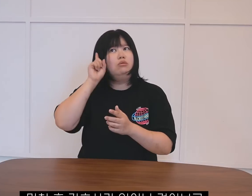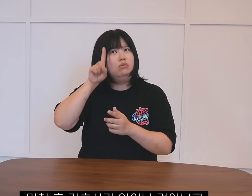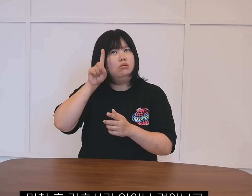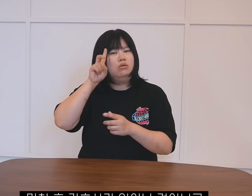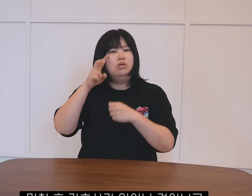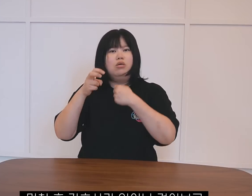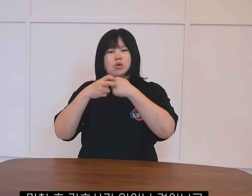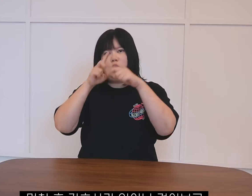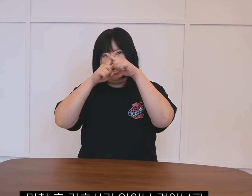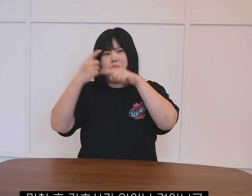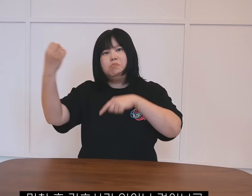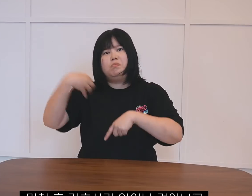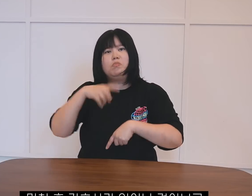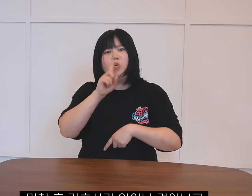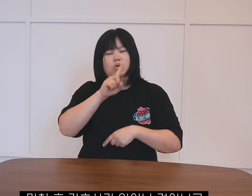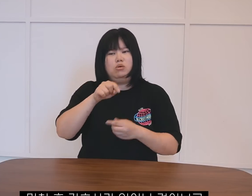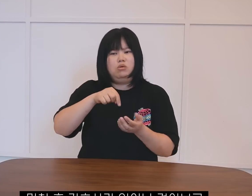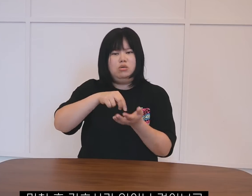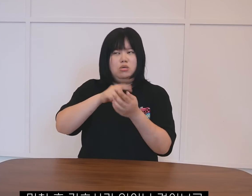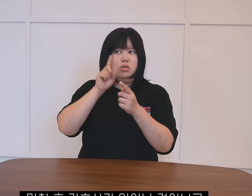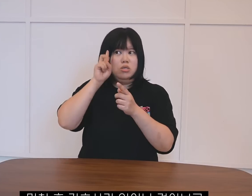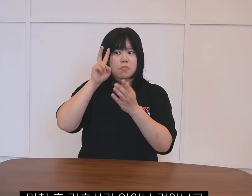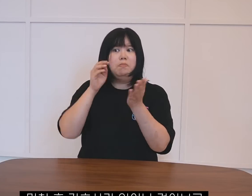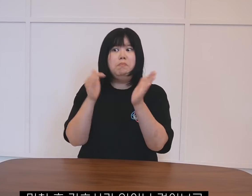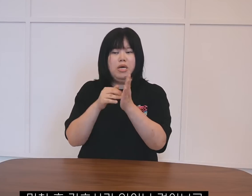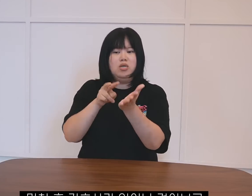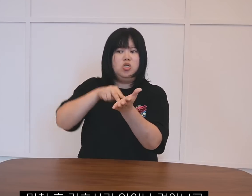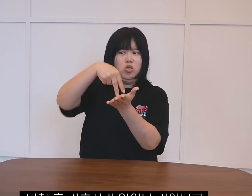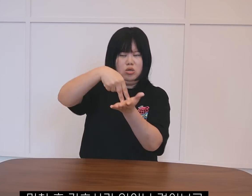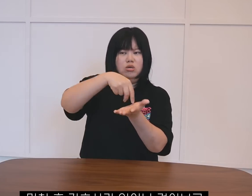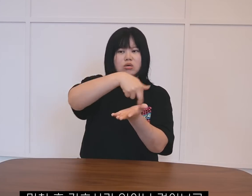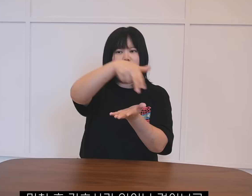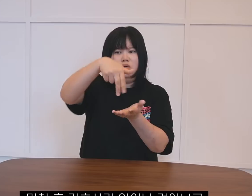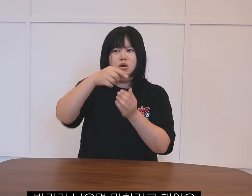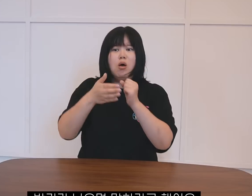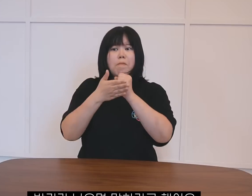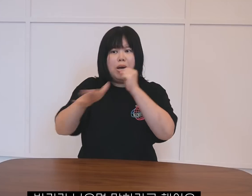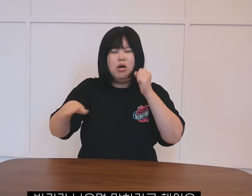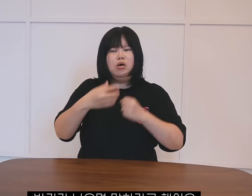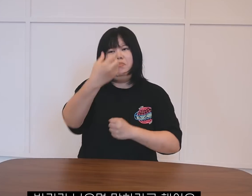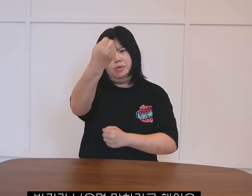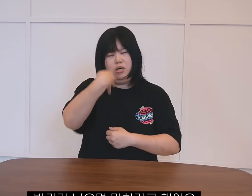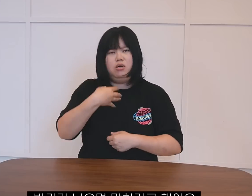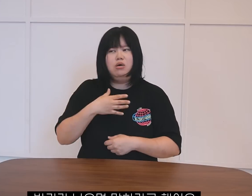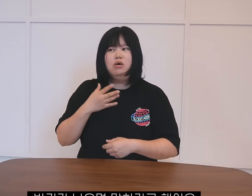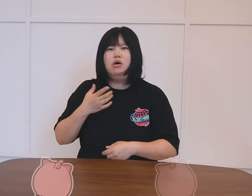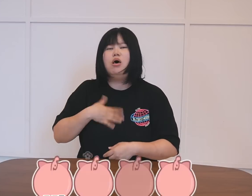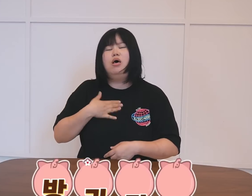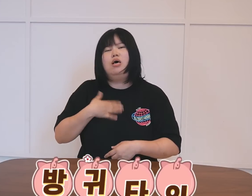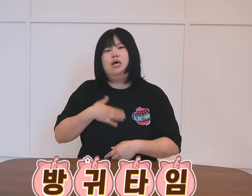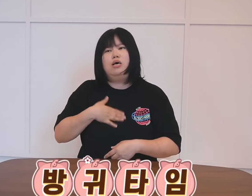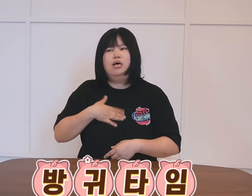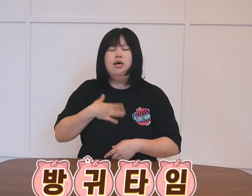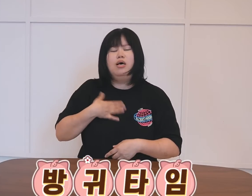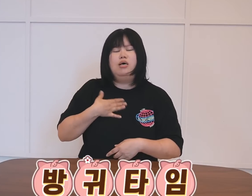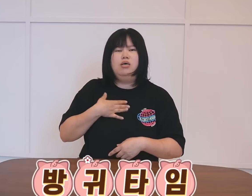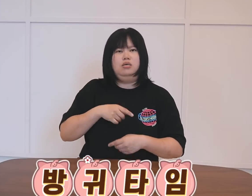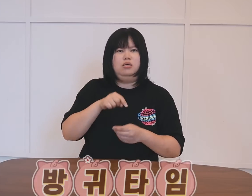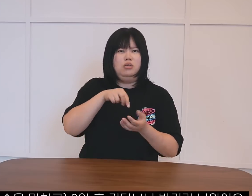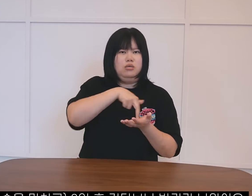A few days later, the nurse told me to get up and walk around and tell me if I fart. (okay)